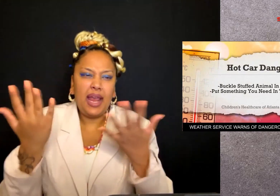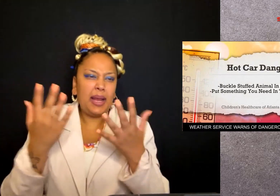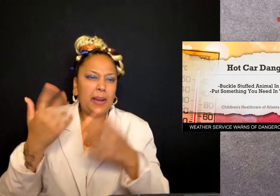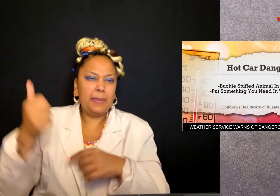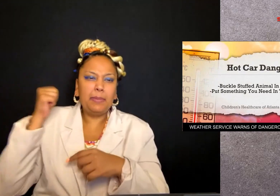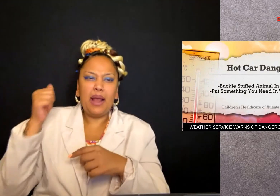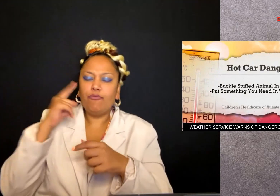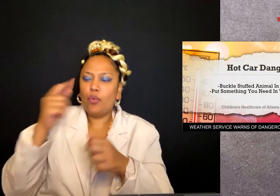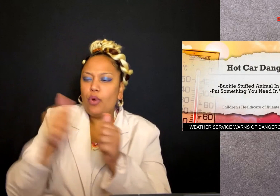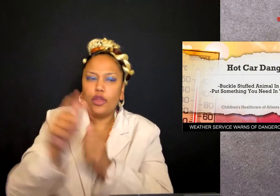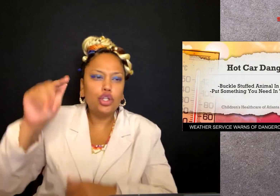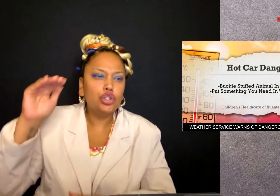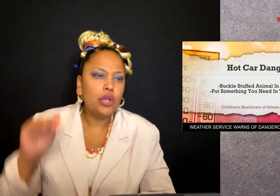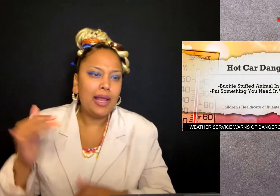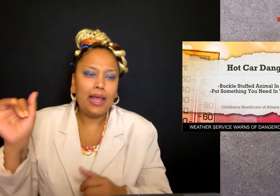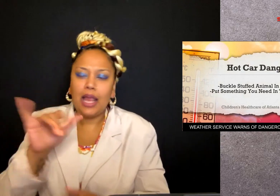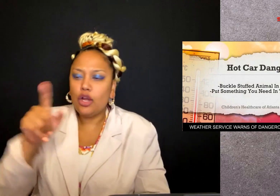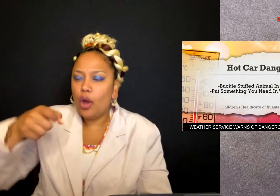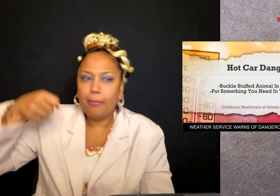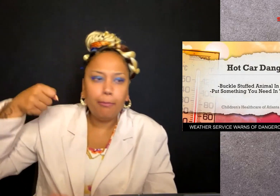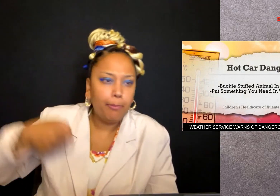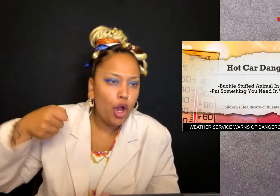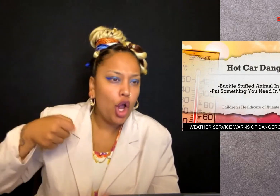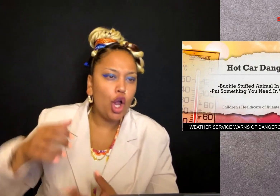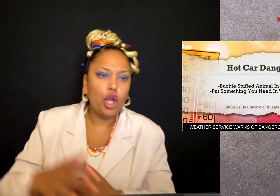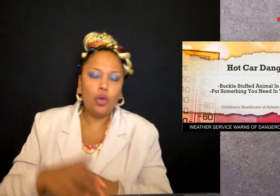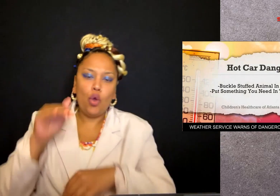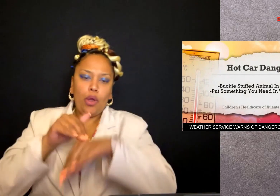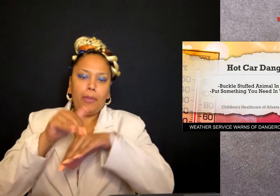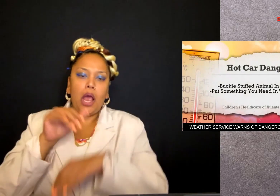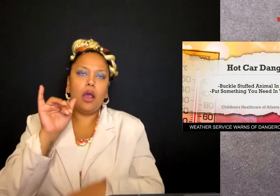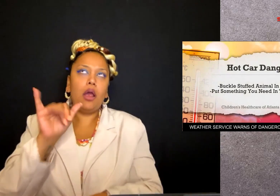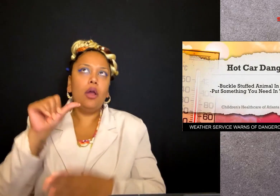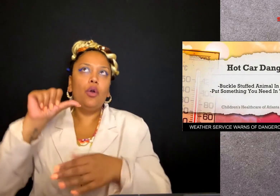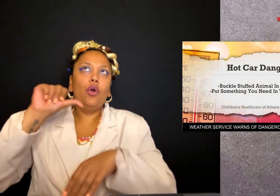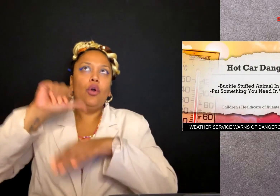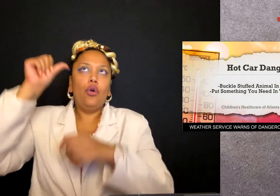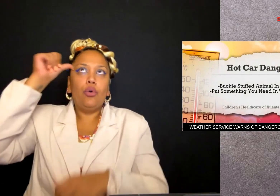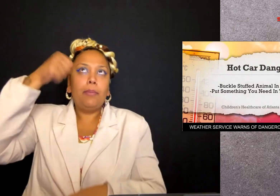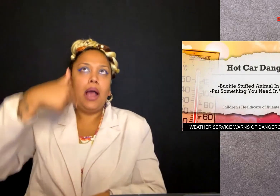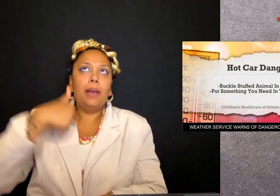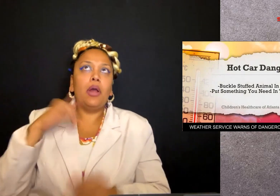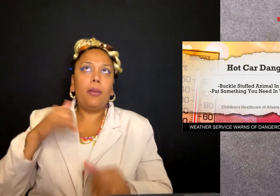or putting something you need in the backseat with your child like a purse